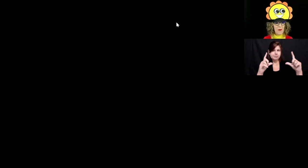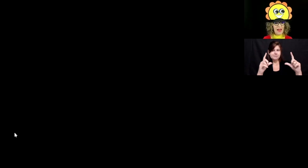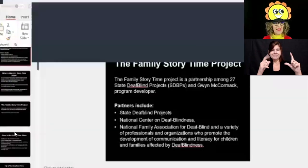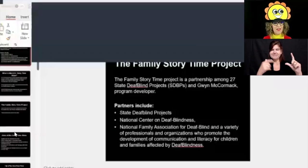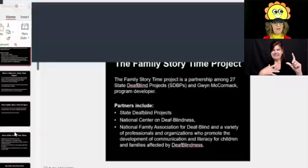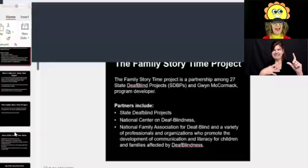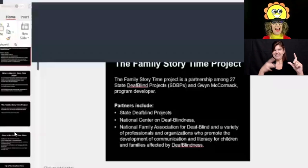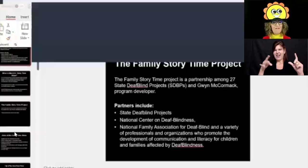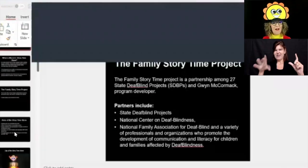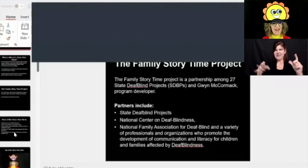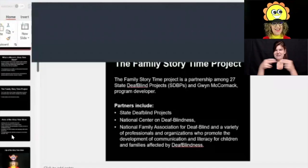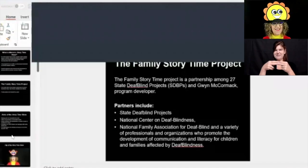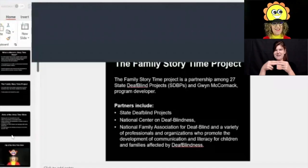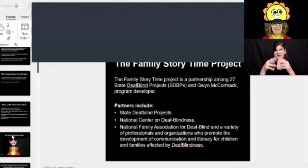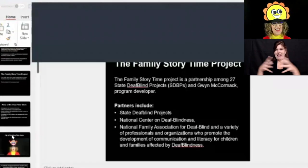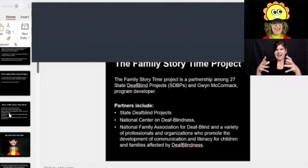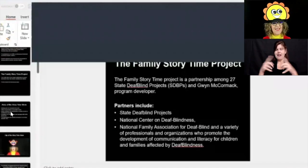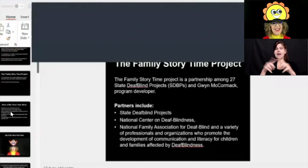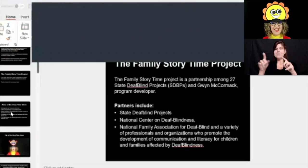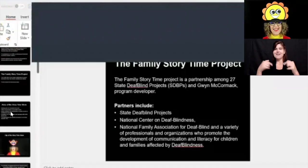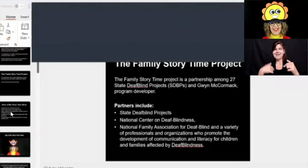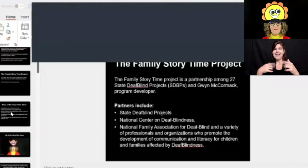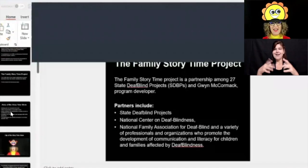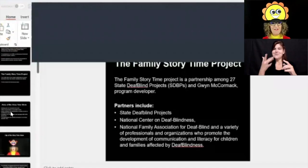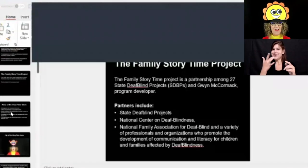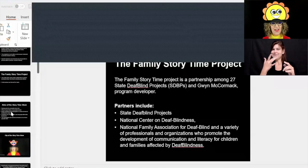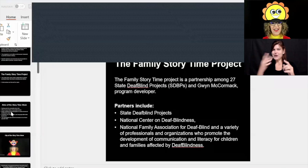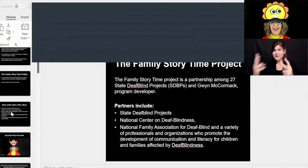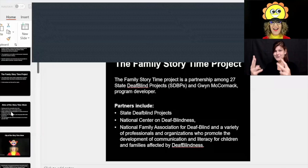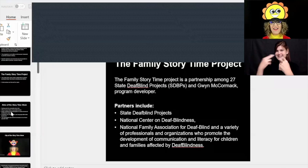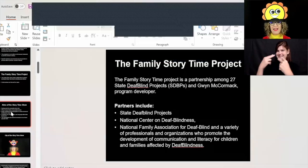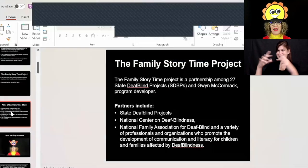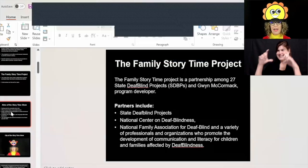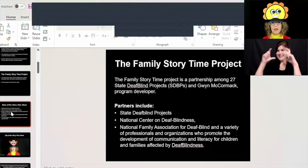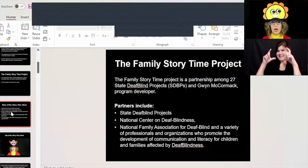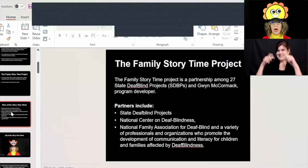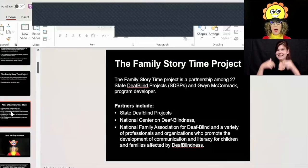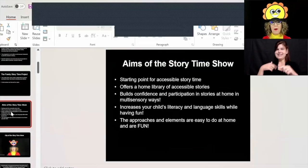so I like to have my face in the screen so that you can see me rather than a slide.